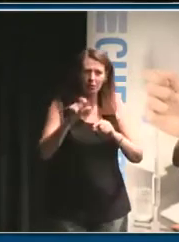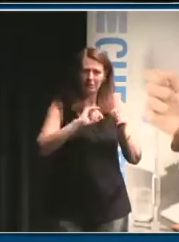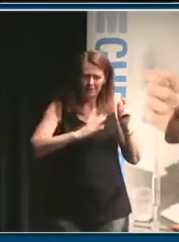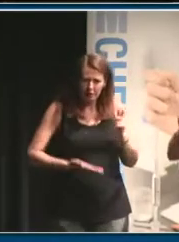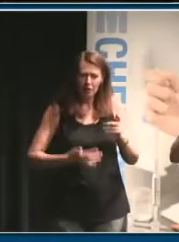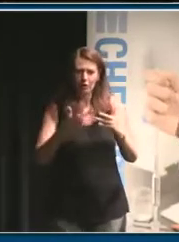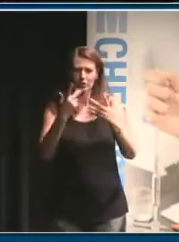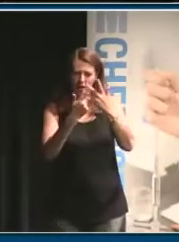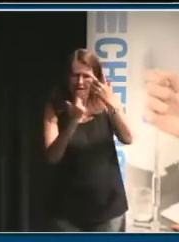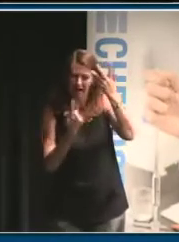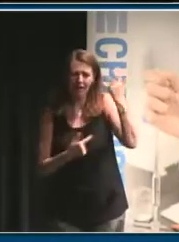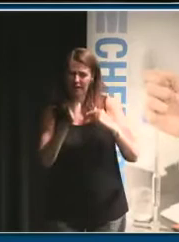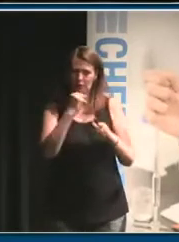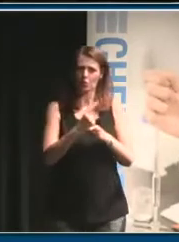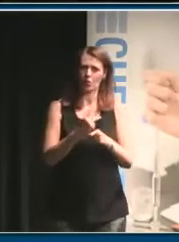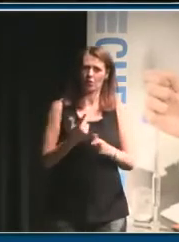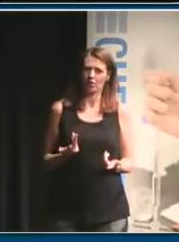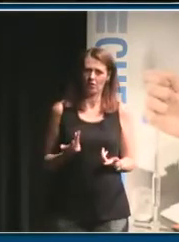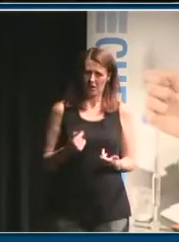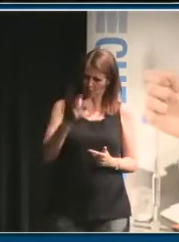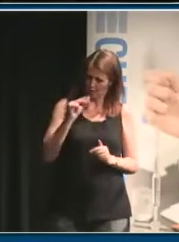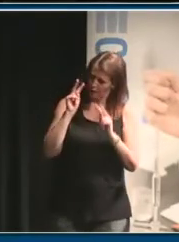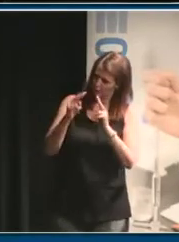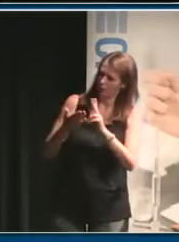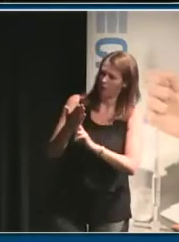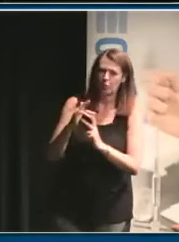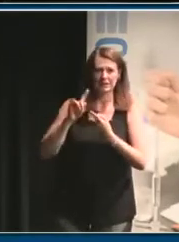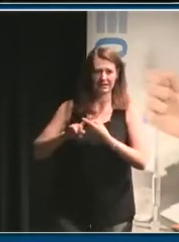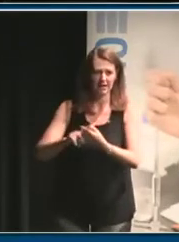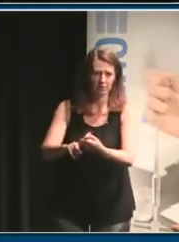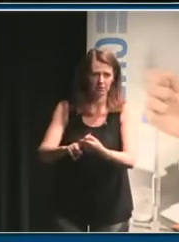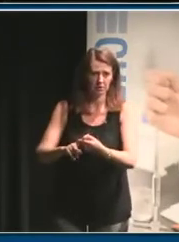in human endeavour we can look at through the lens of sustainability. Sustainable chemistry